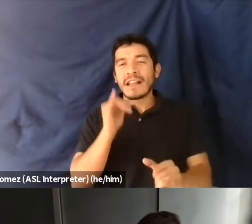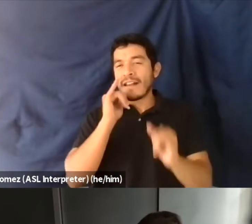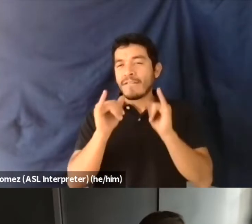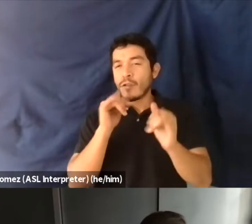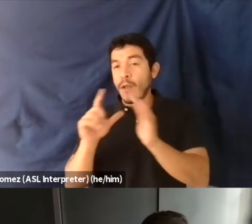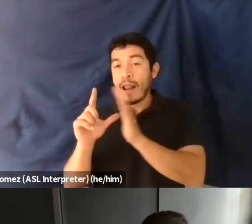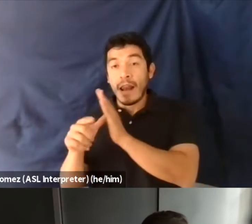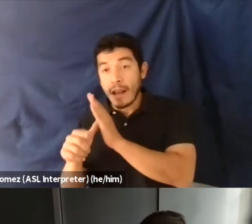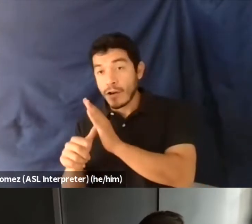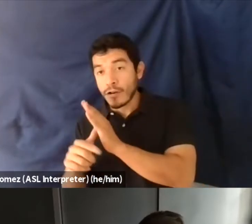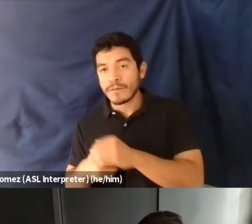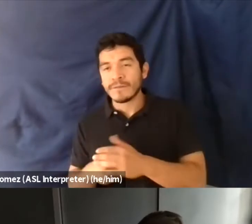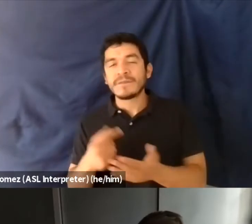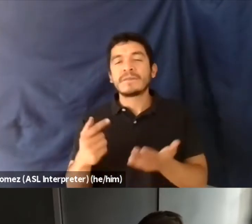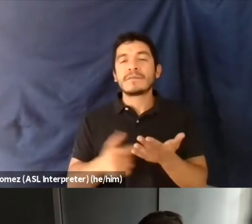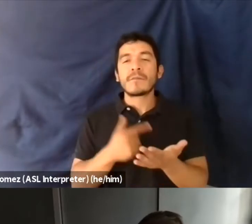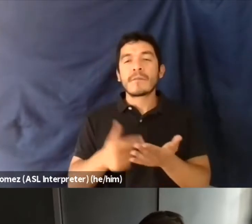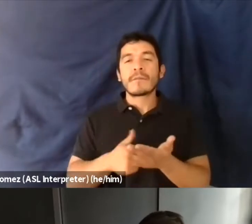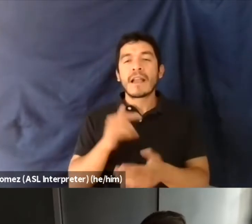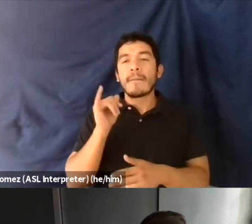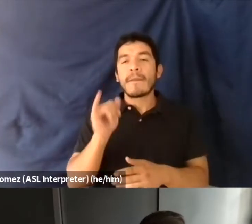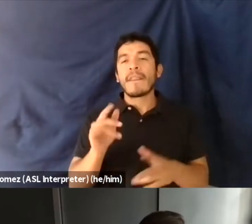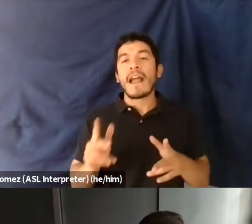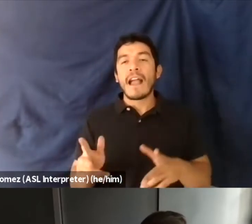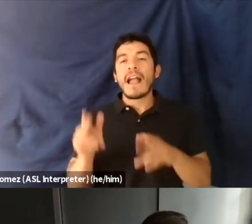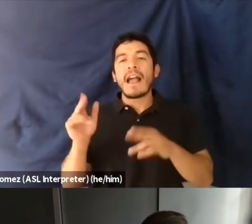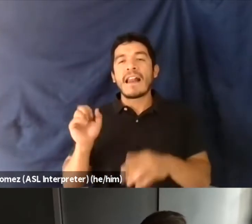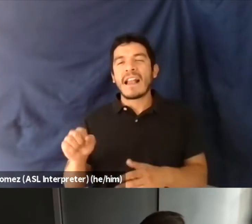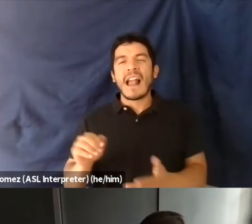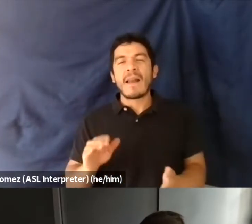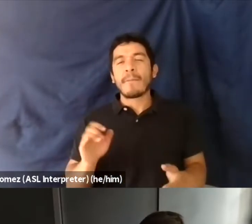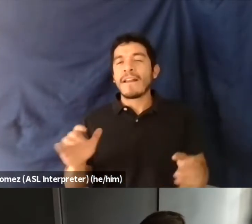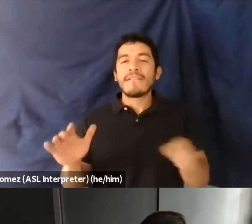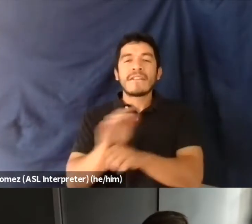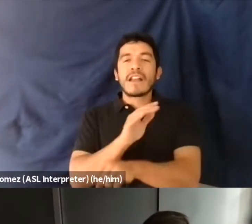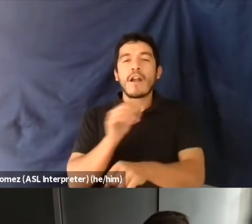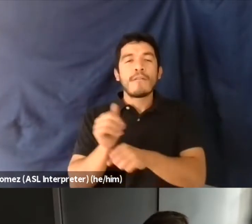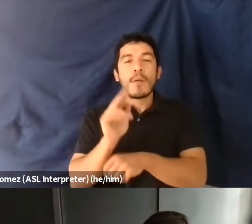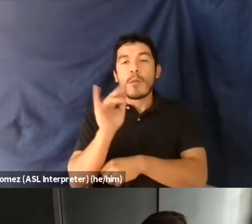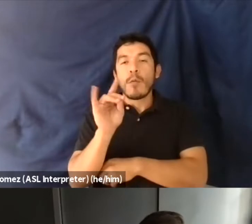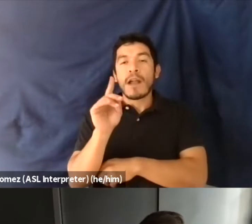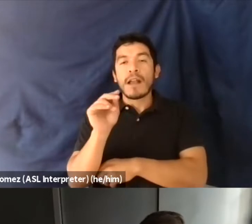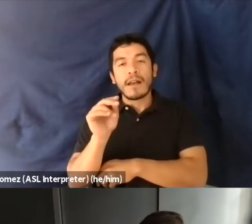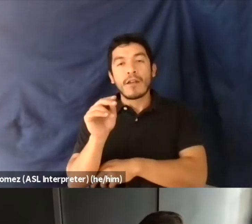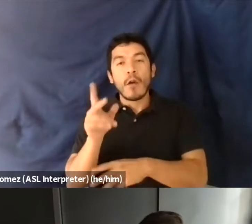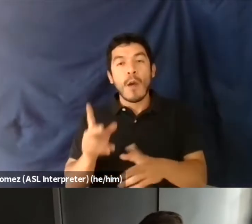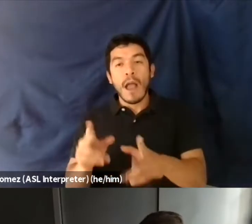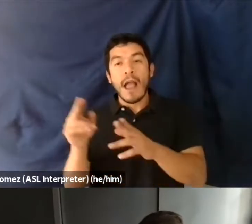sometimes the edits can be built from a radio edit and then you're just kind of trying to reverse engineer the visual language based on those moments.